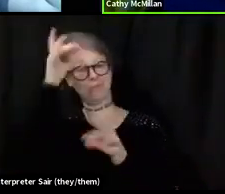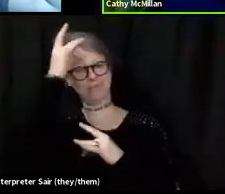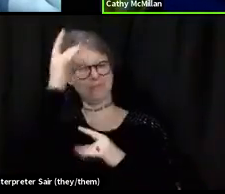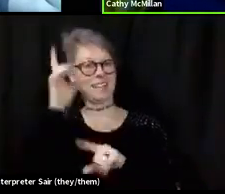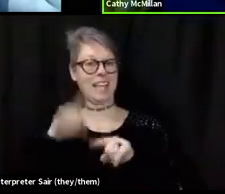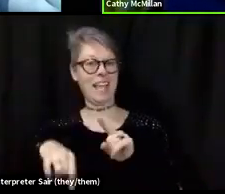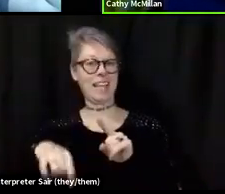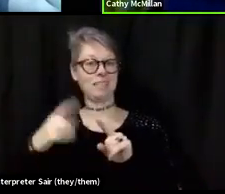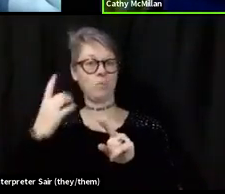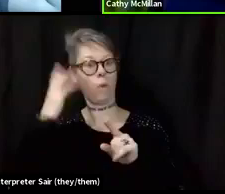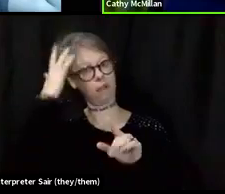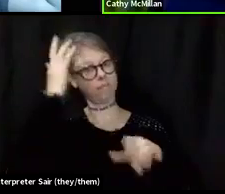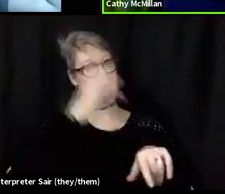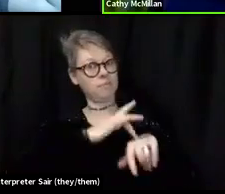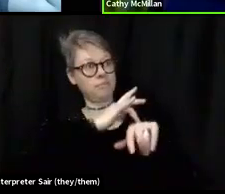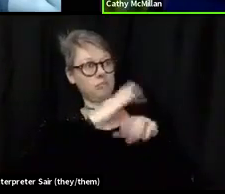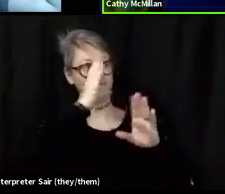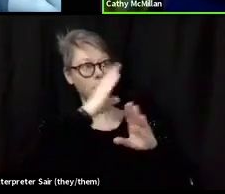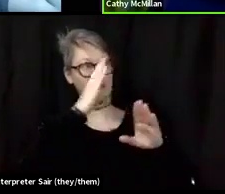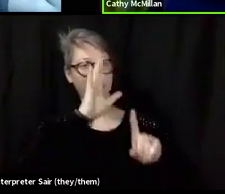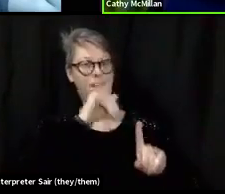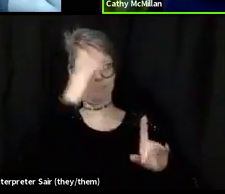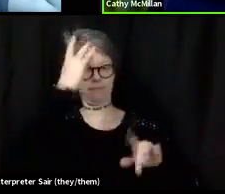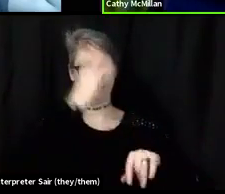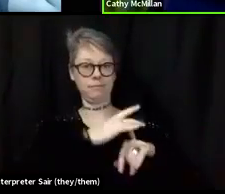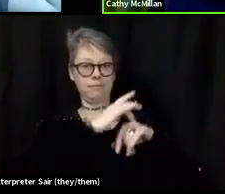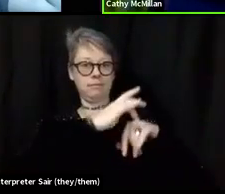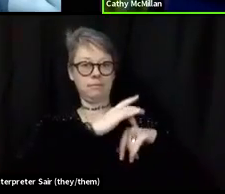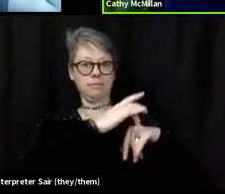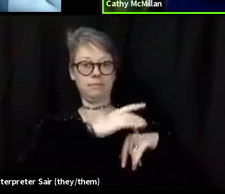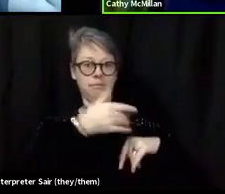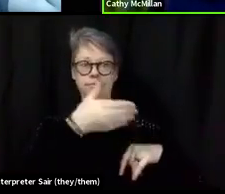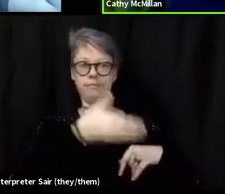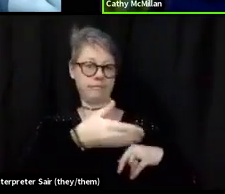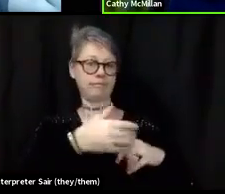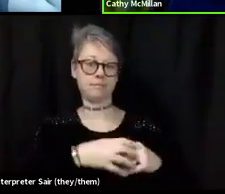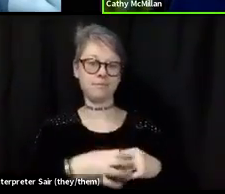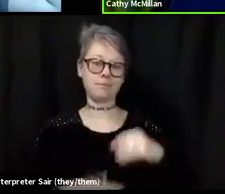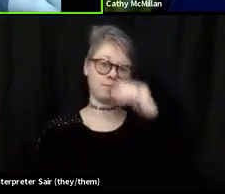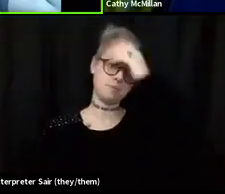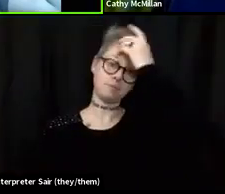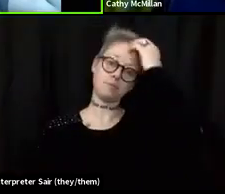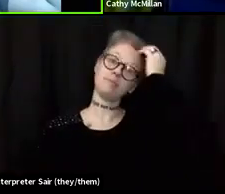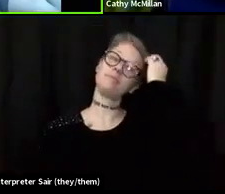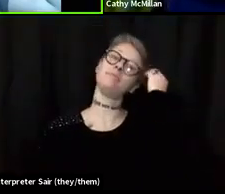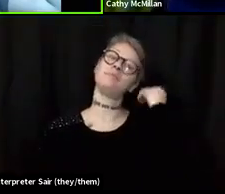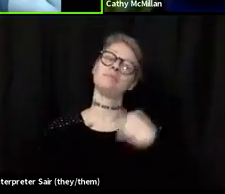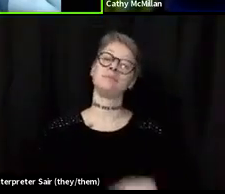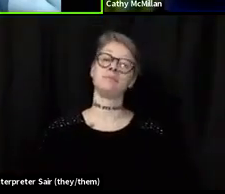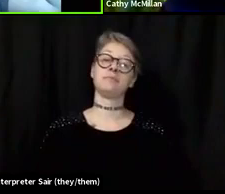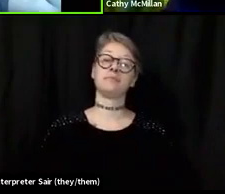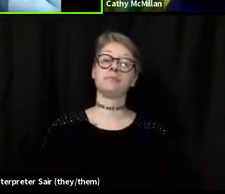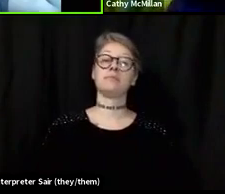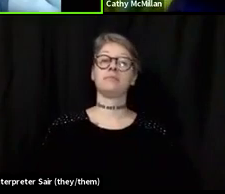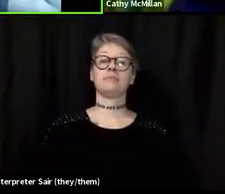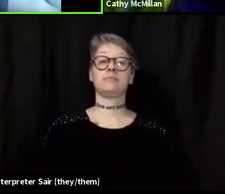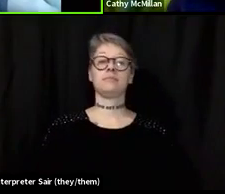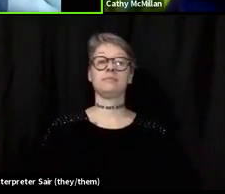So they're not going to read So they're not going to remember anything because all they can remember is getting in trouble and sitting in the office for. that two hours or whatever it was